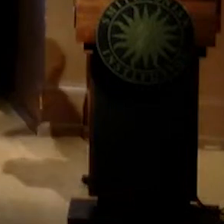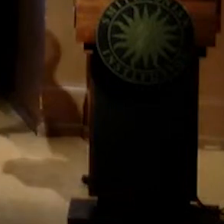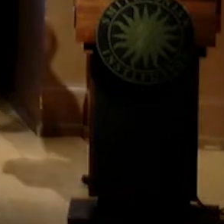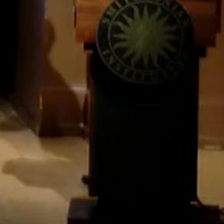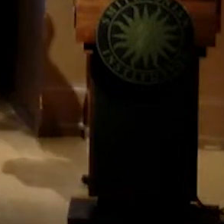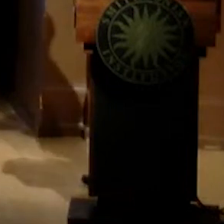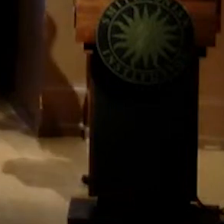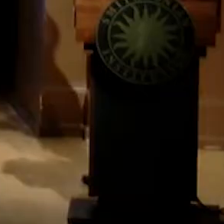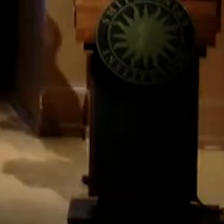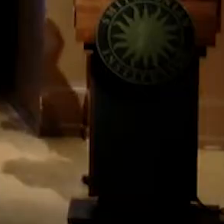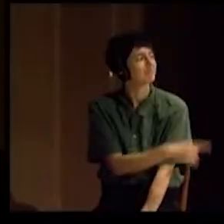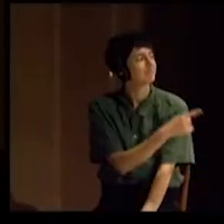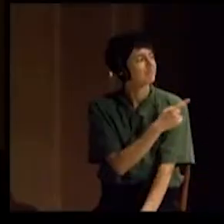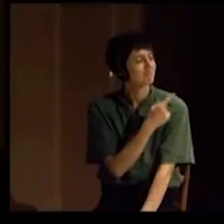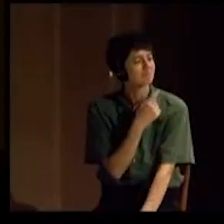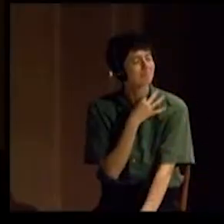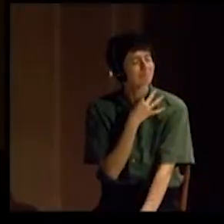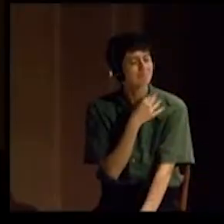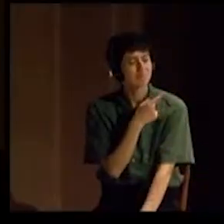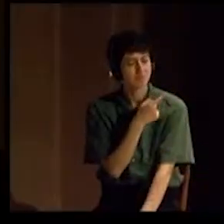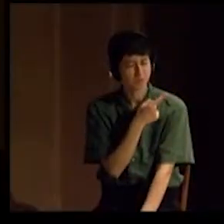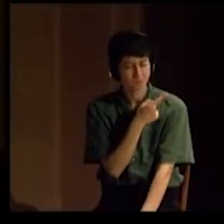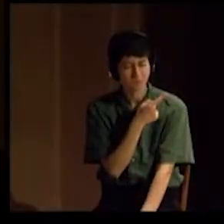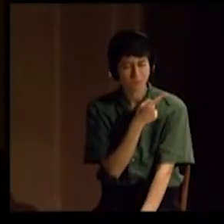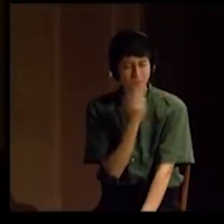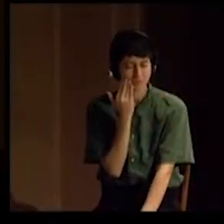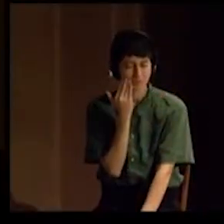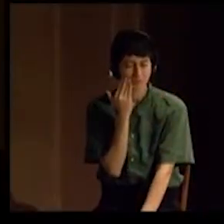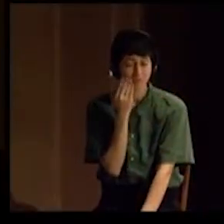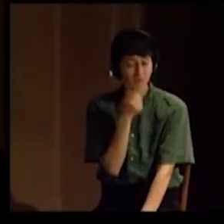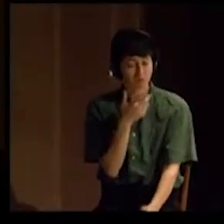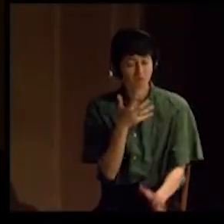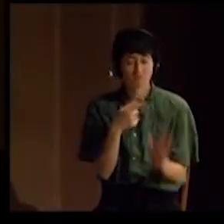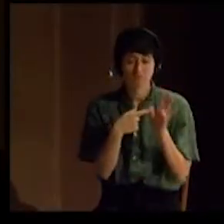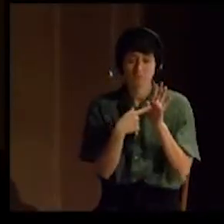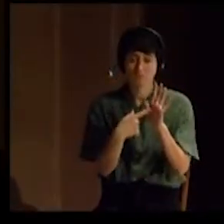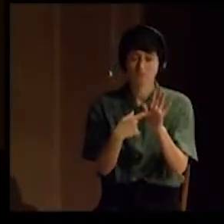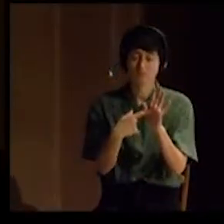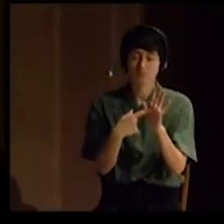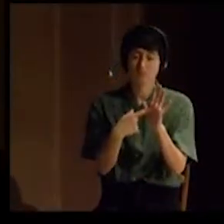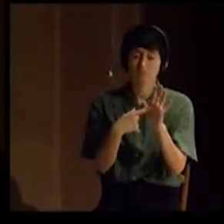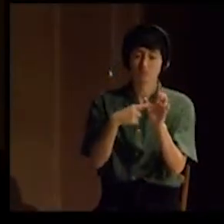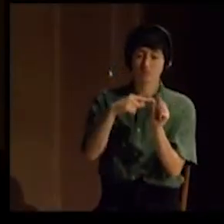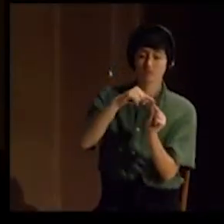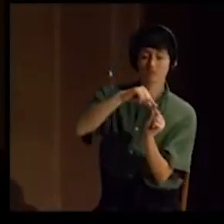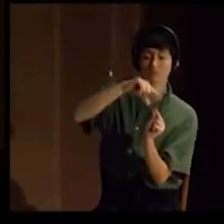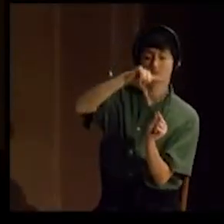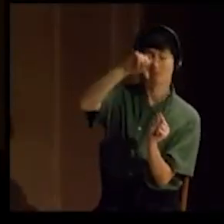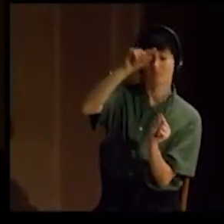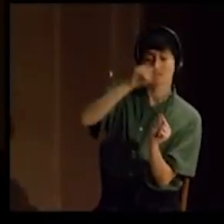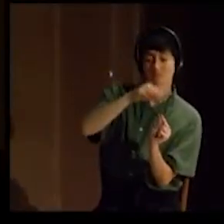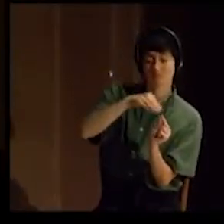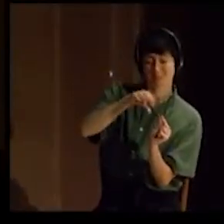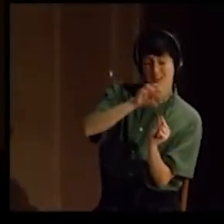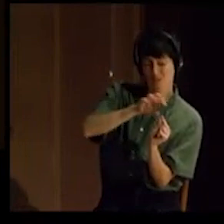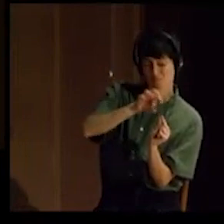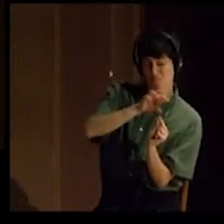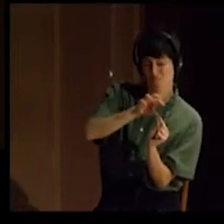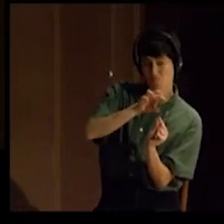So you showed nicely that the proportion of down can vary, even within a species, across a habitat gradient.